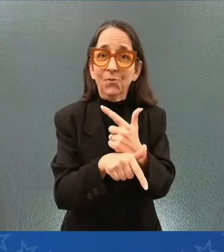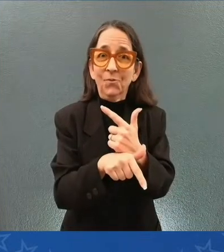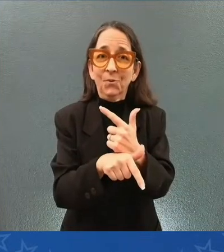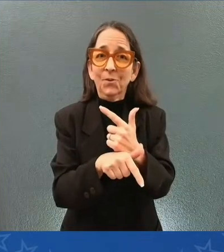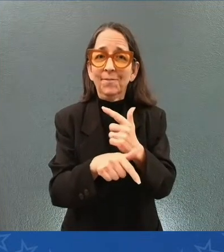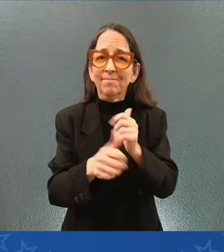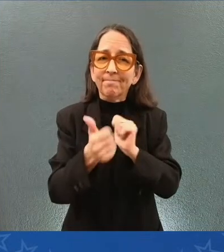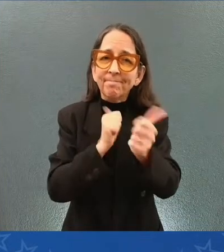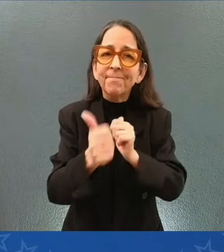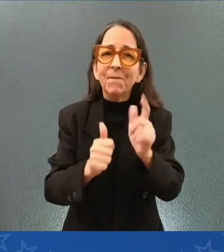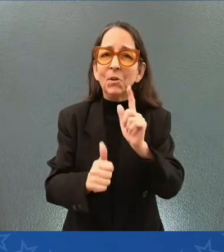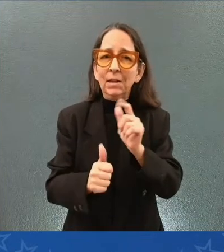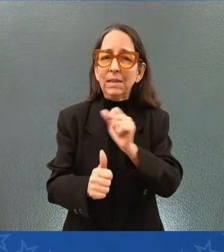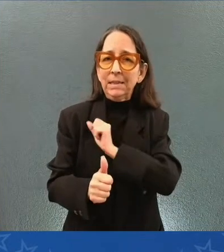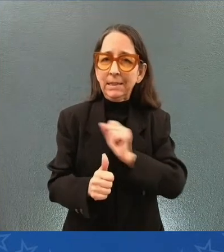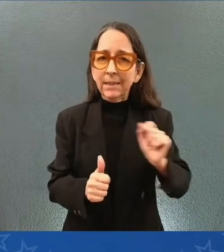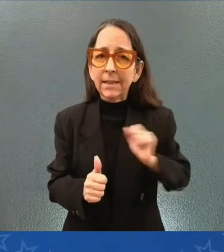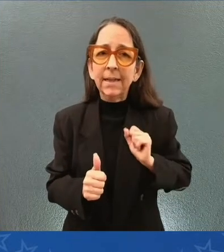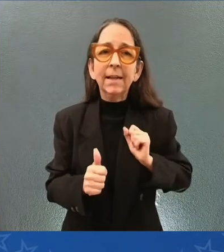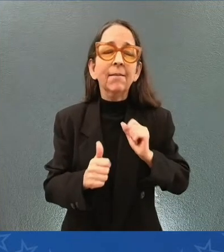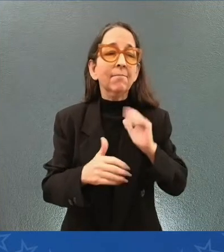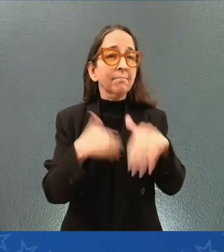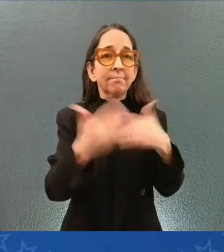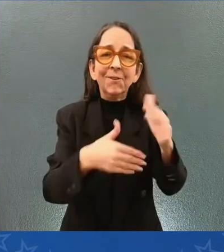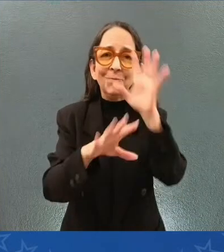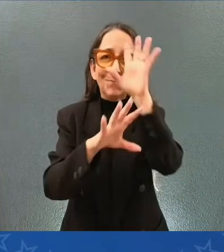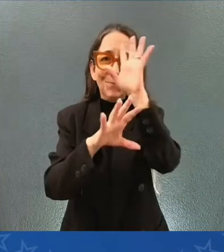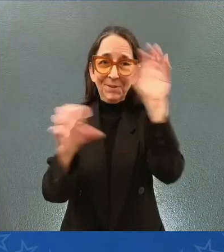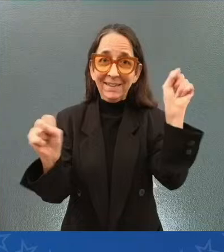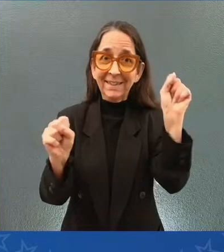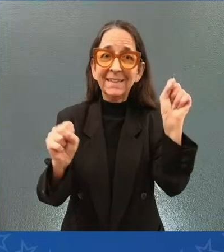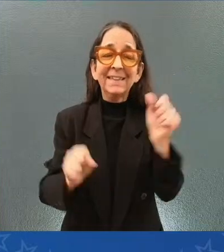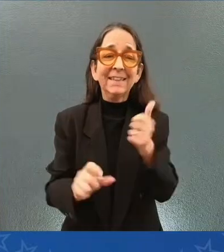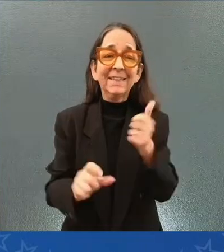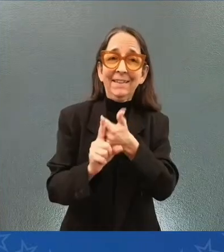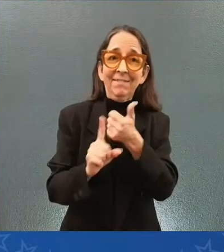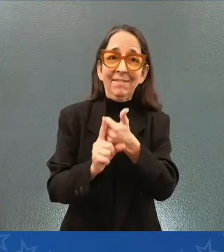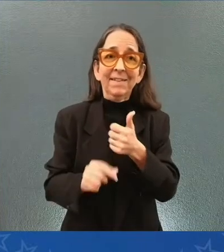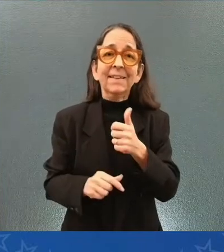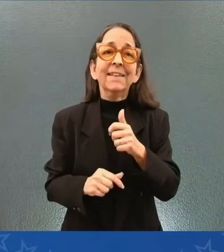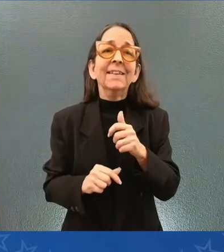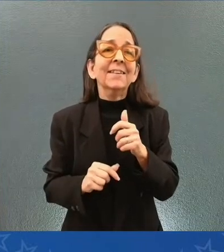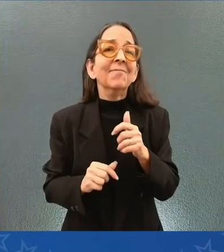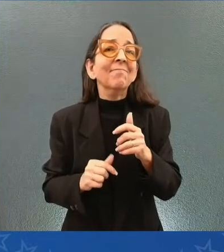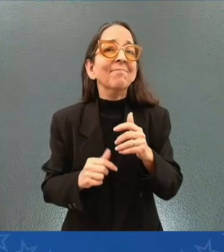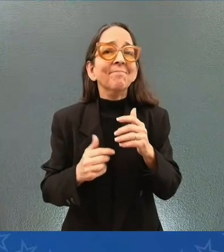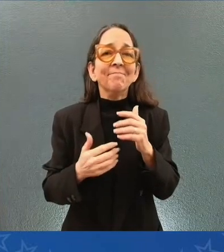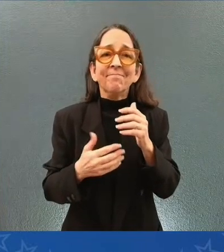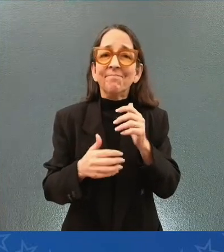Senator and Presidential candidate himself. With deep empathy and resolve, powerful prose and poetry,